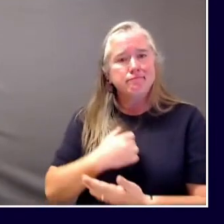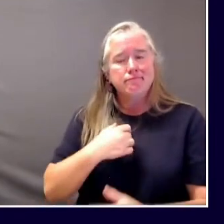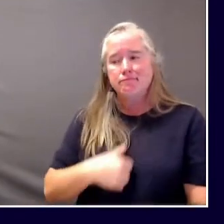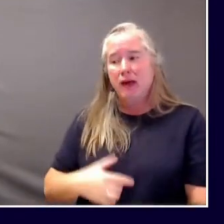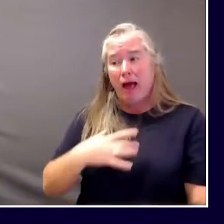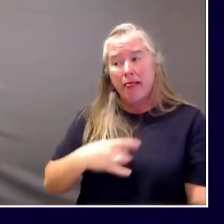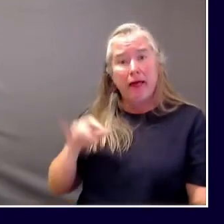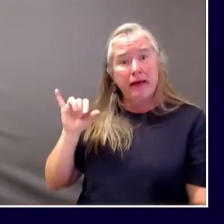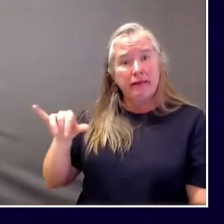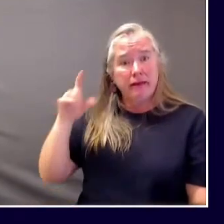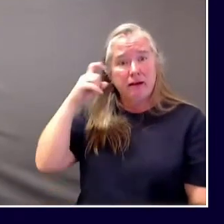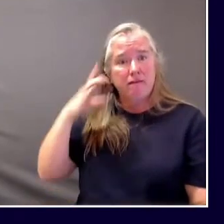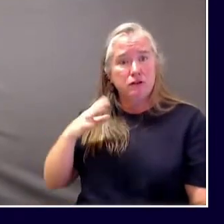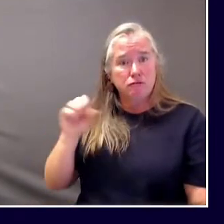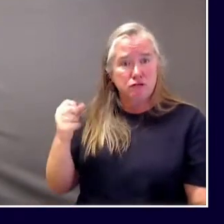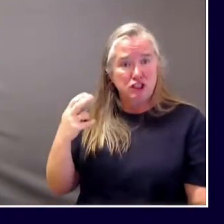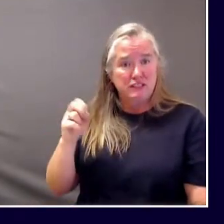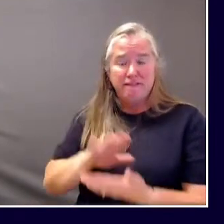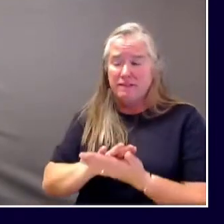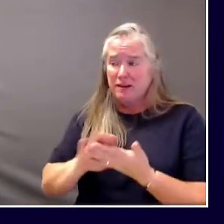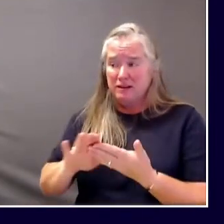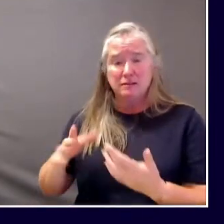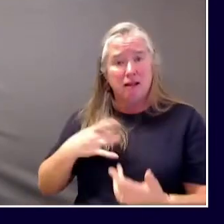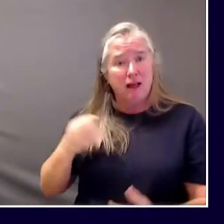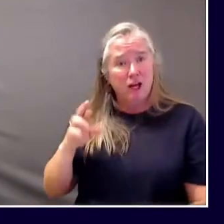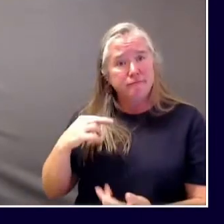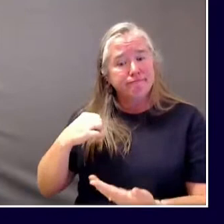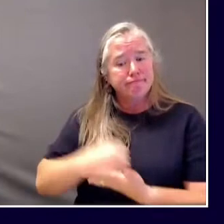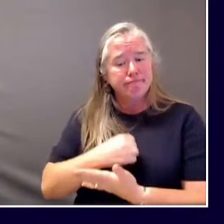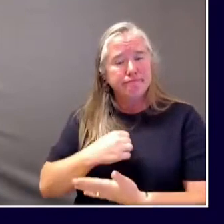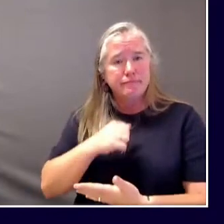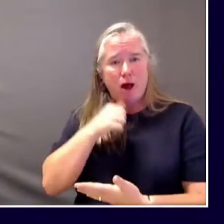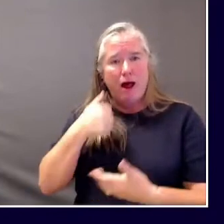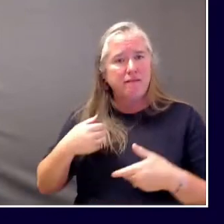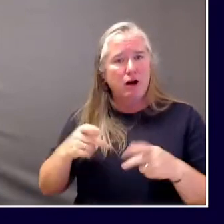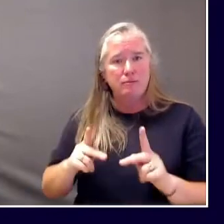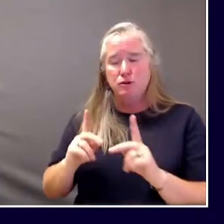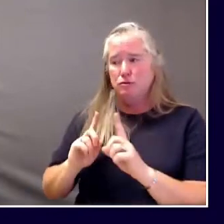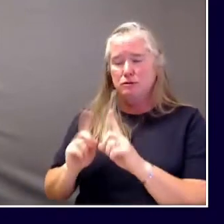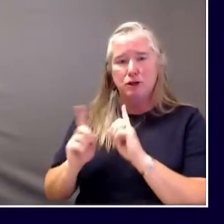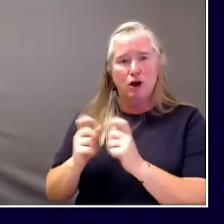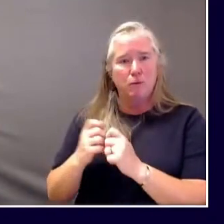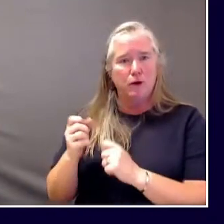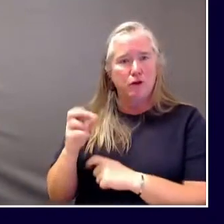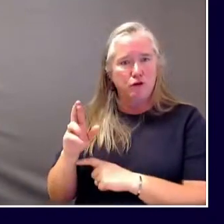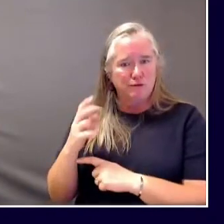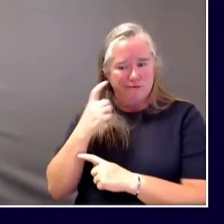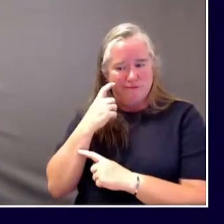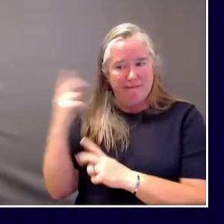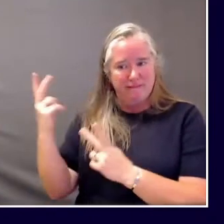personally